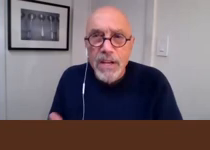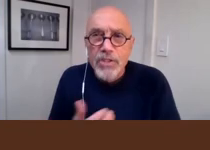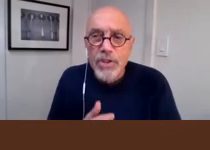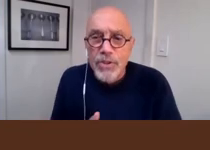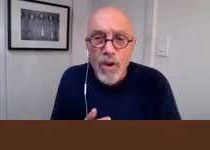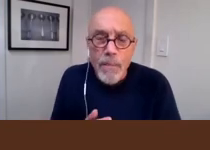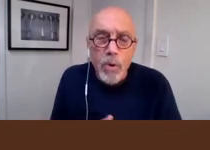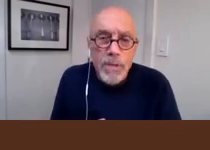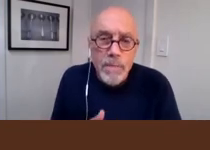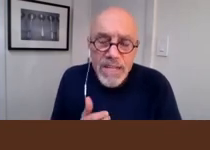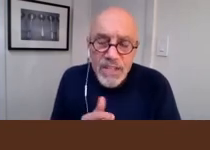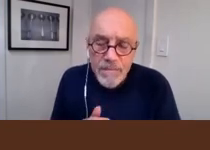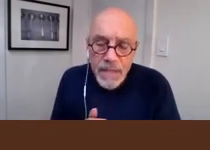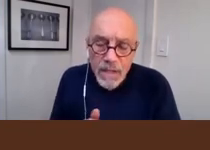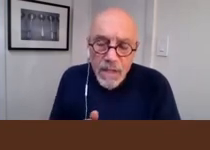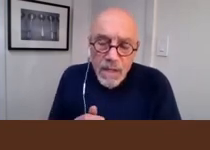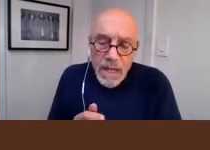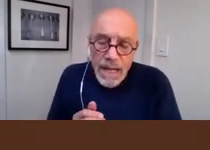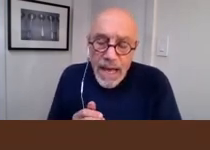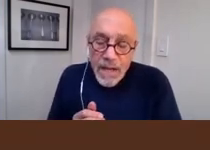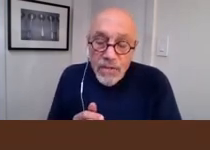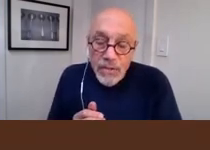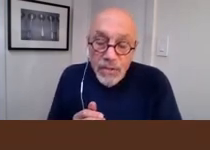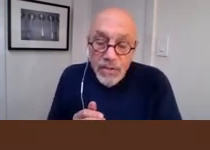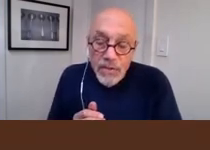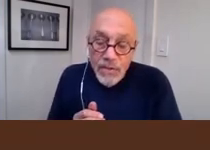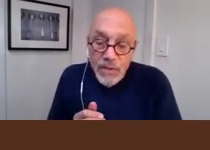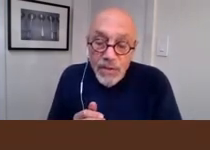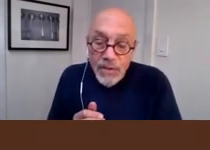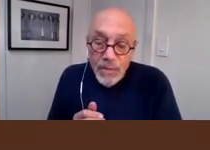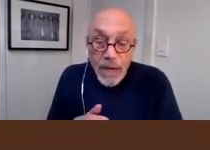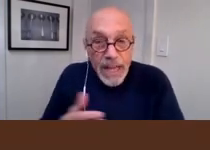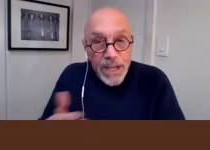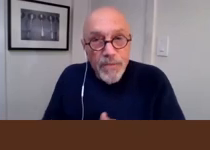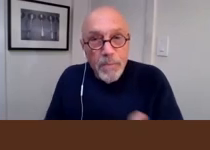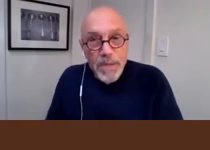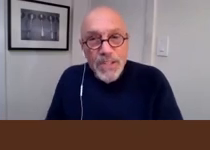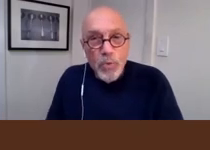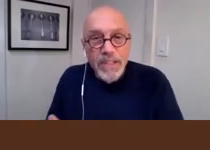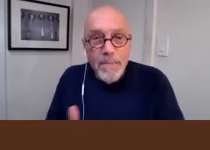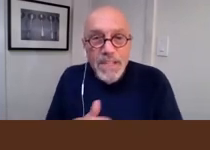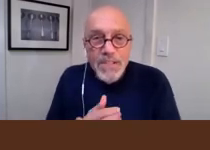the next year's crop will be amazing. And by nature of the business what that means